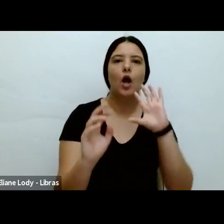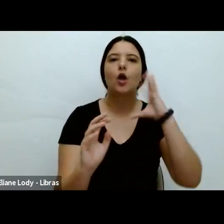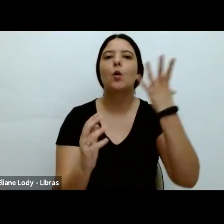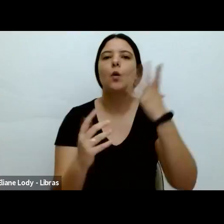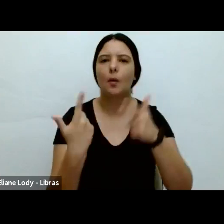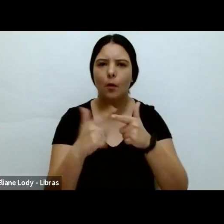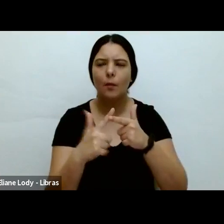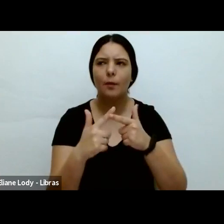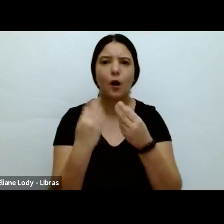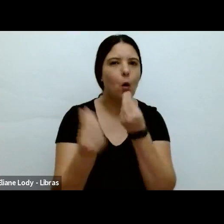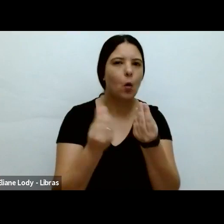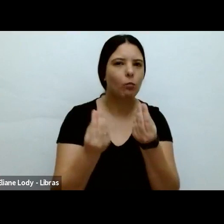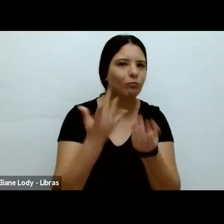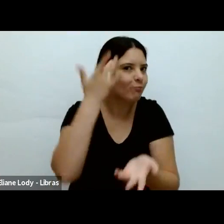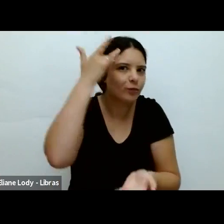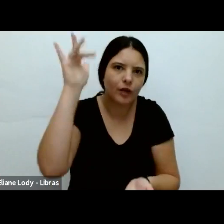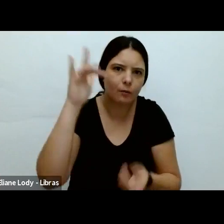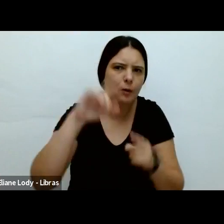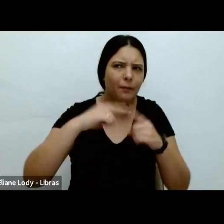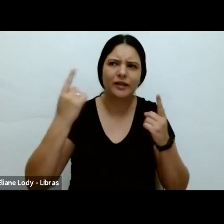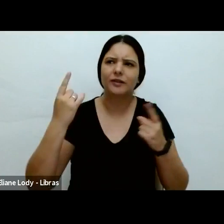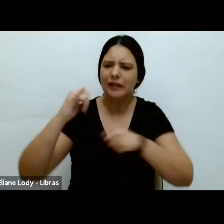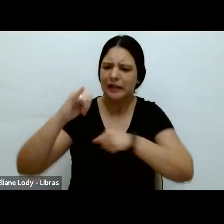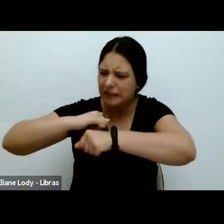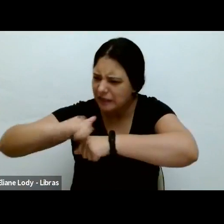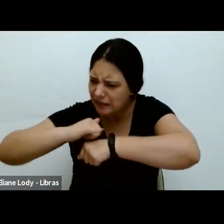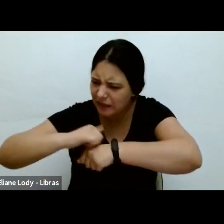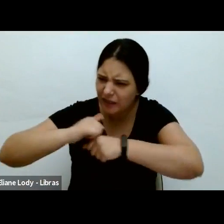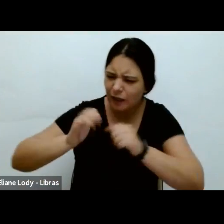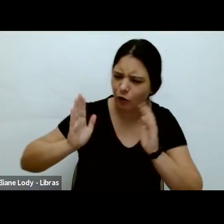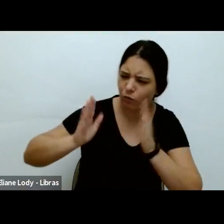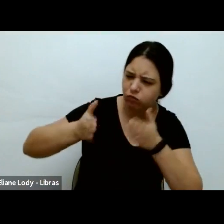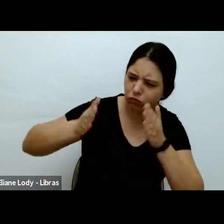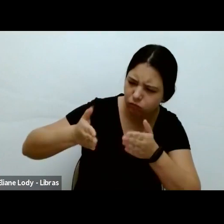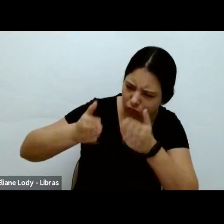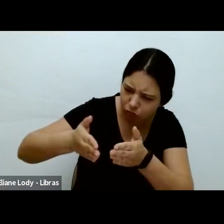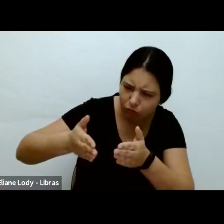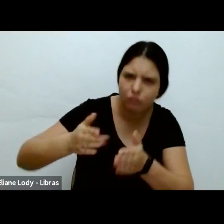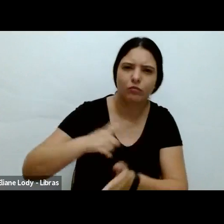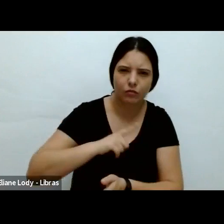or Problem but we still orient or Problem but we still oriented to find an alternative oriented to find an alternative, and oriented to find an alternative.